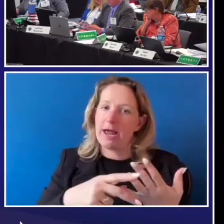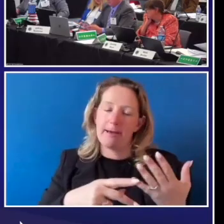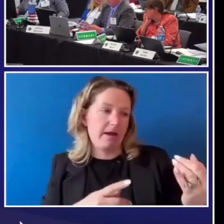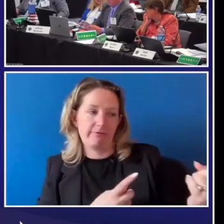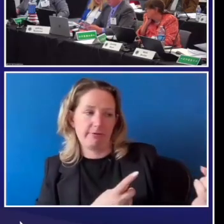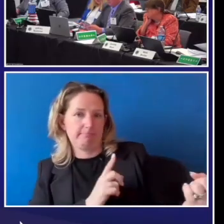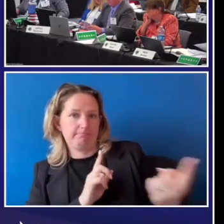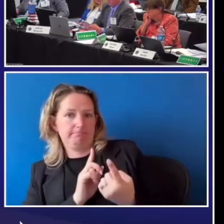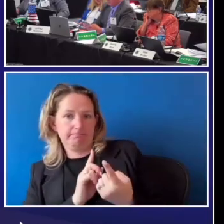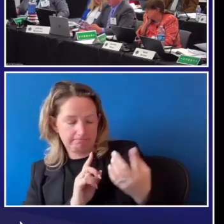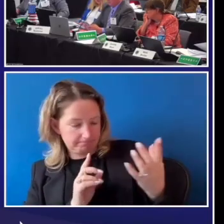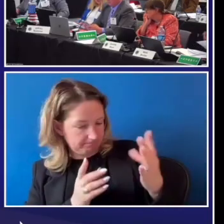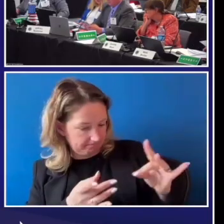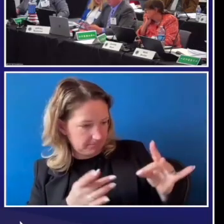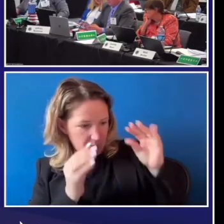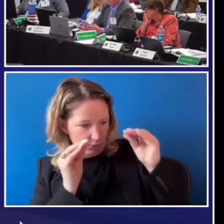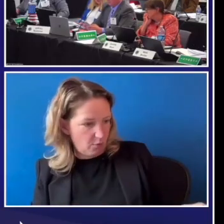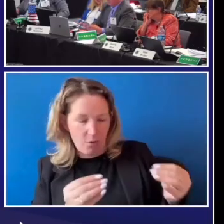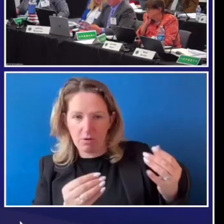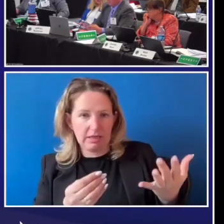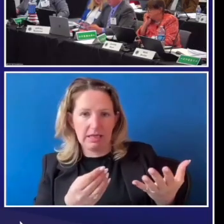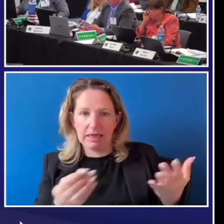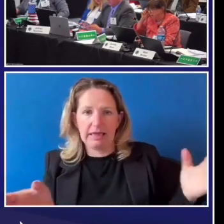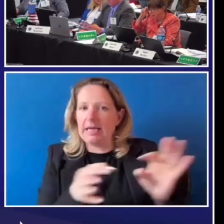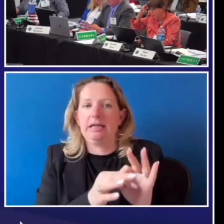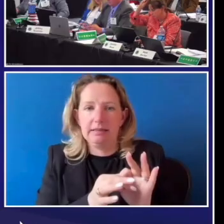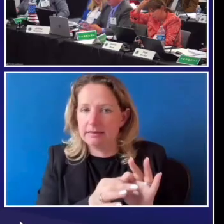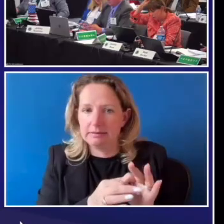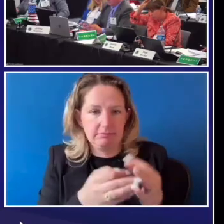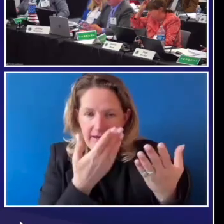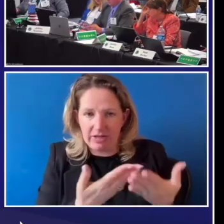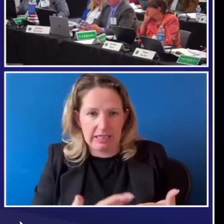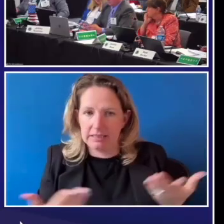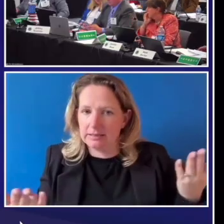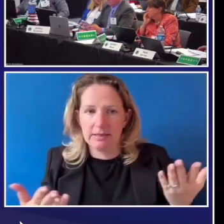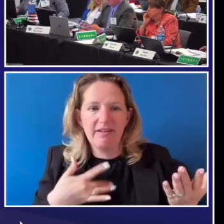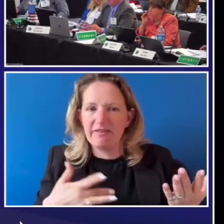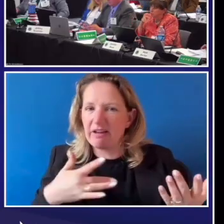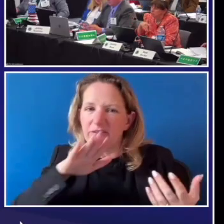and it is really frustrating, um, that they have not been able to establish, and they might say, oh,